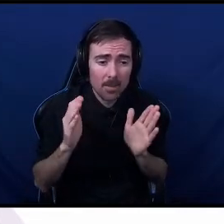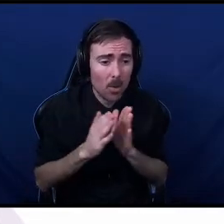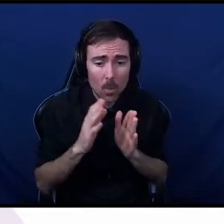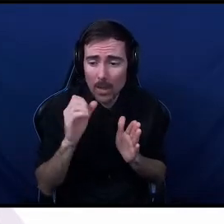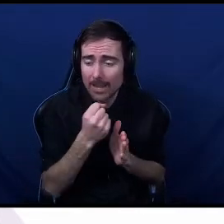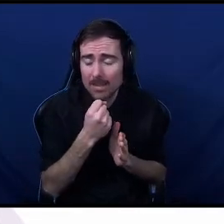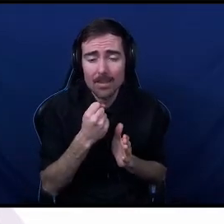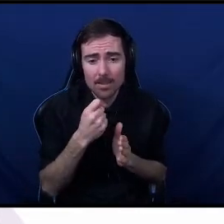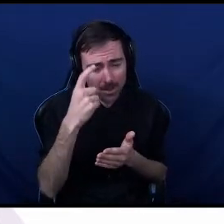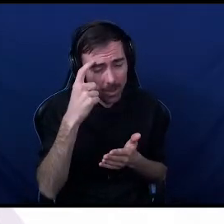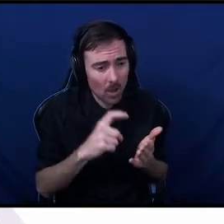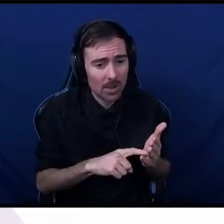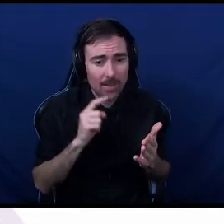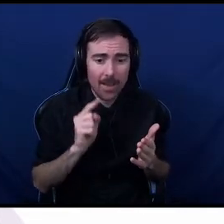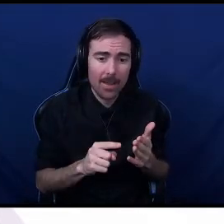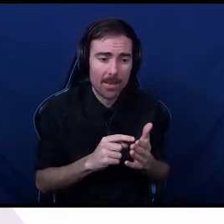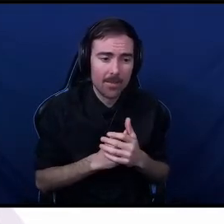broader sort of shaping a more inclusive future.